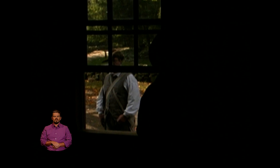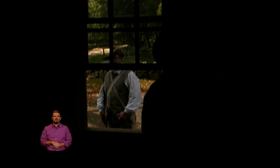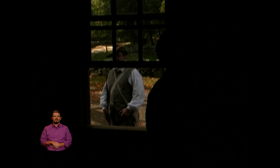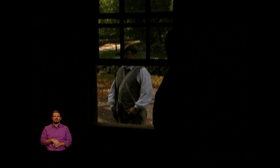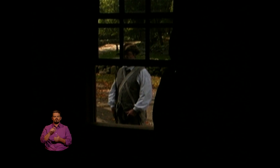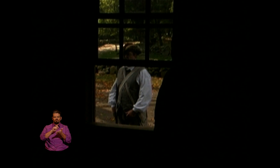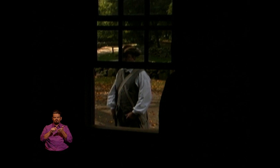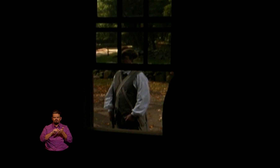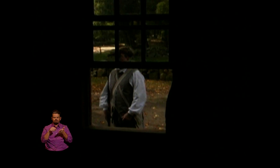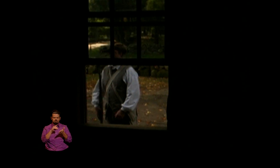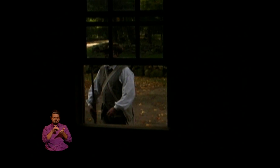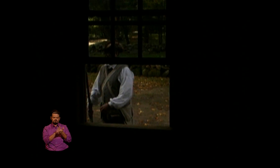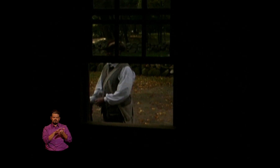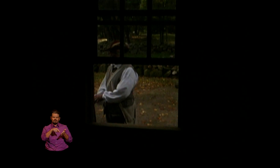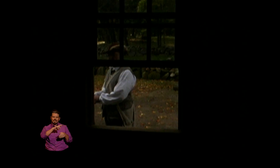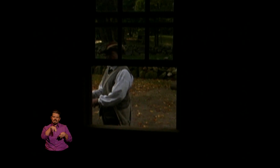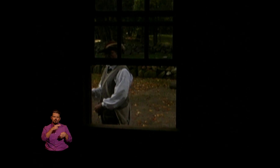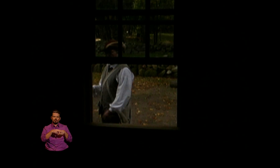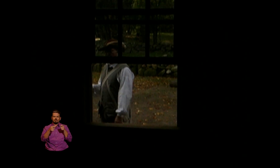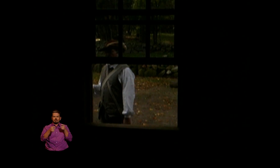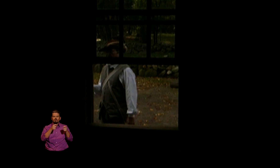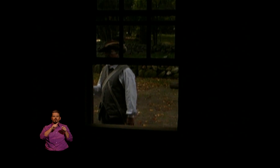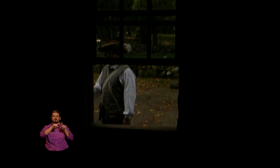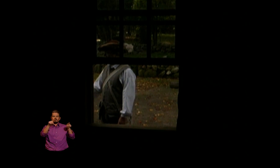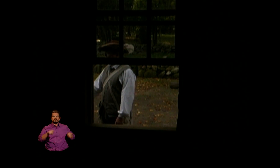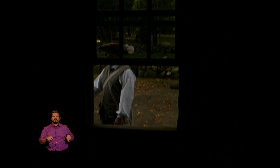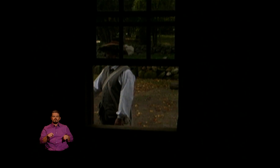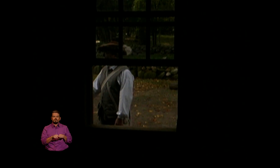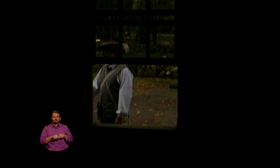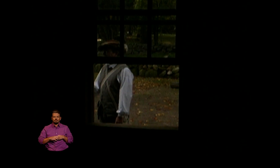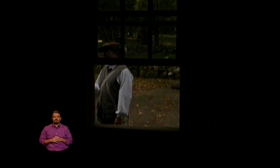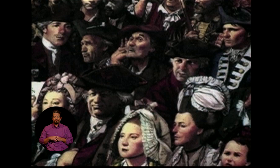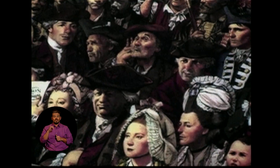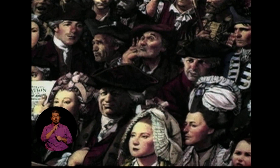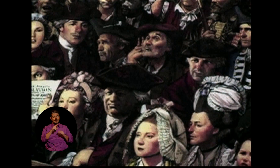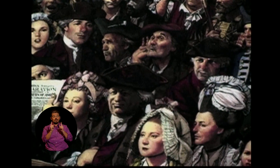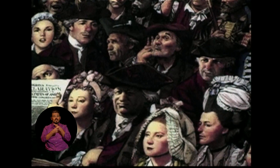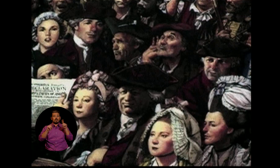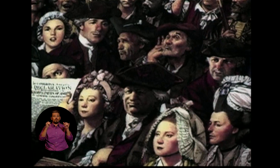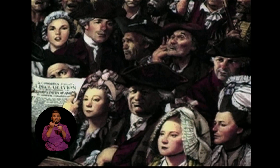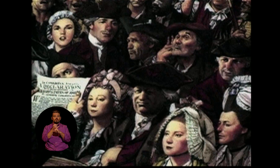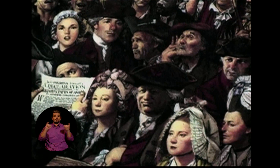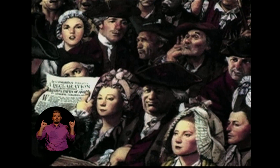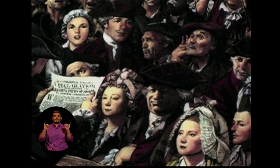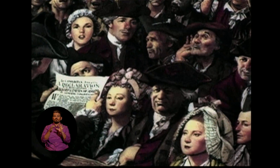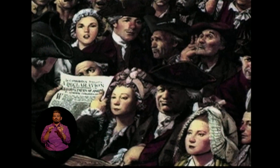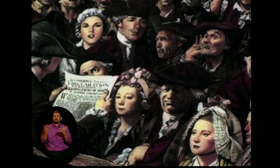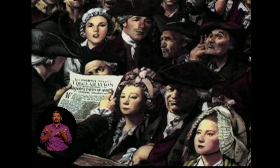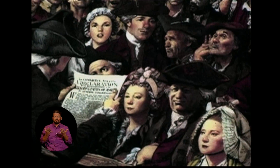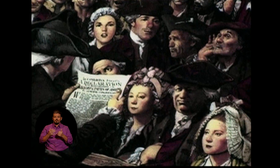AND MADE PART OF THE NATION'S GOVERNING DOCUMENT. AS STATED IN THE DECLARATION OF INDEPENDENCE,